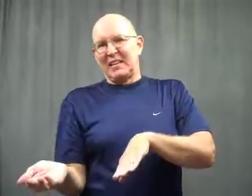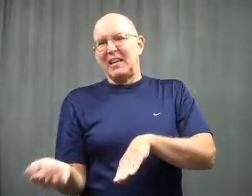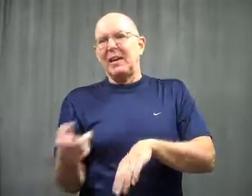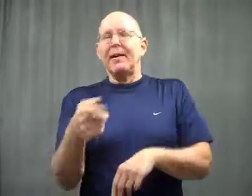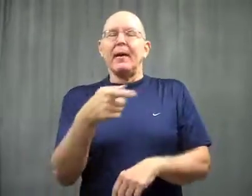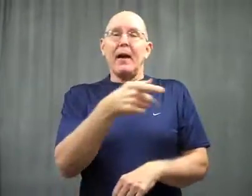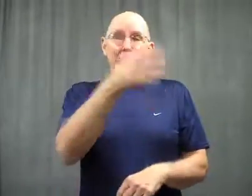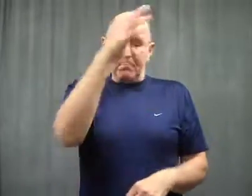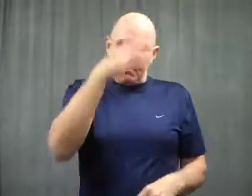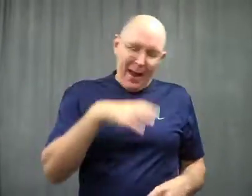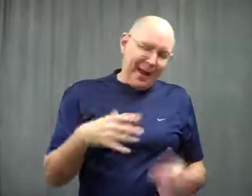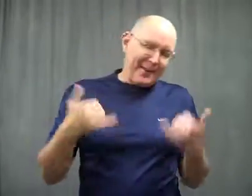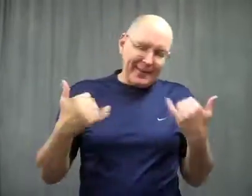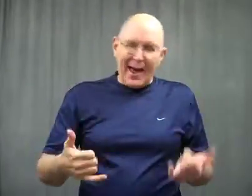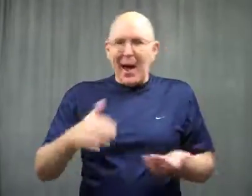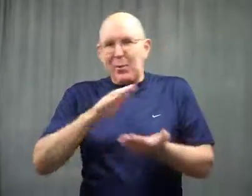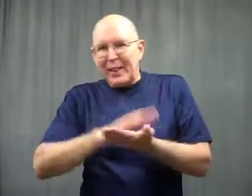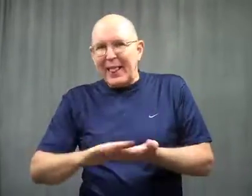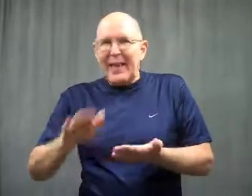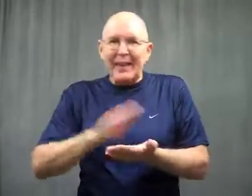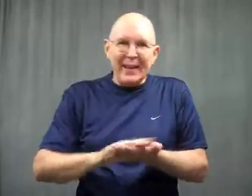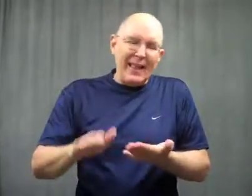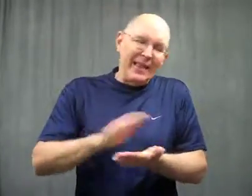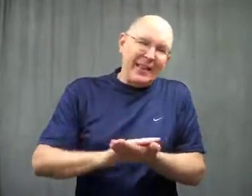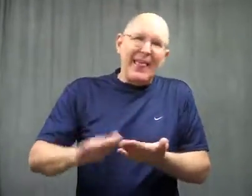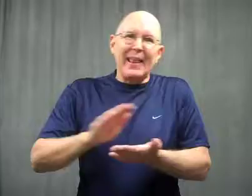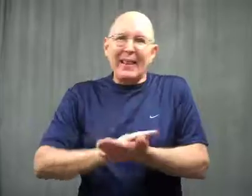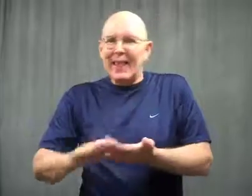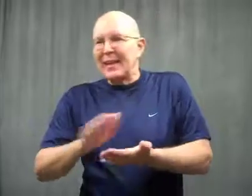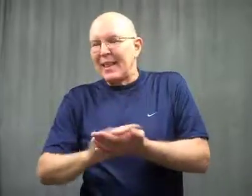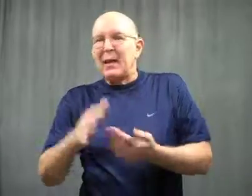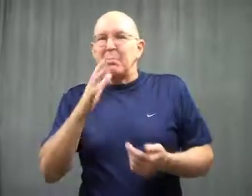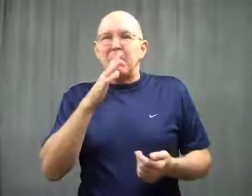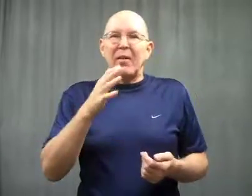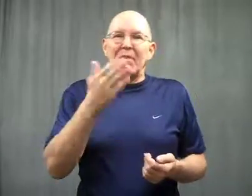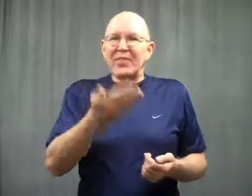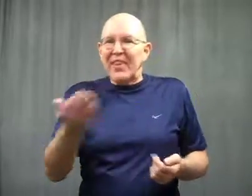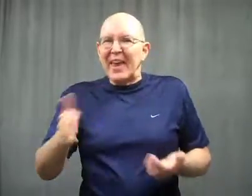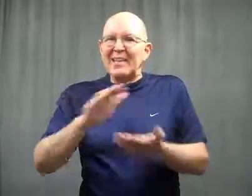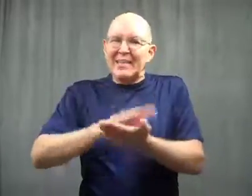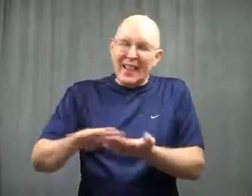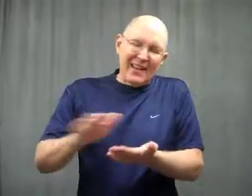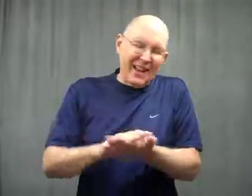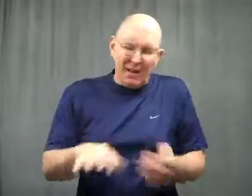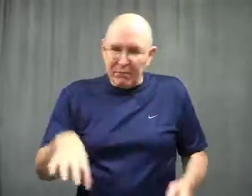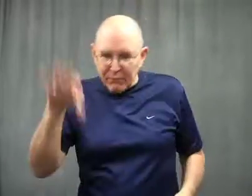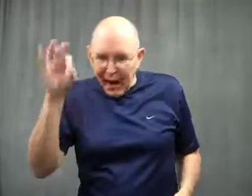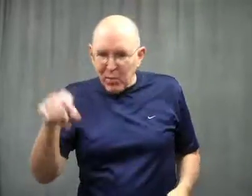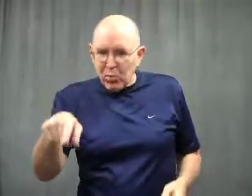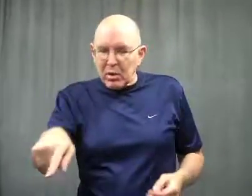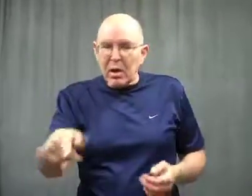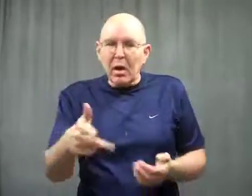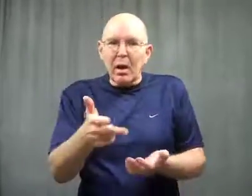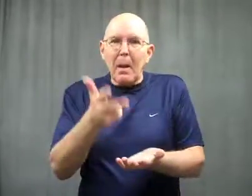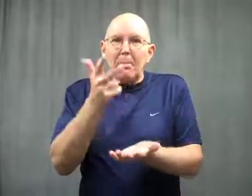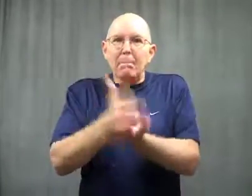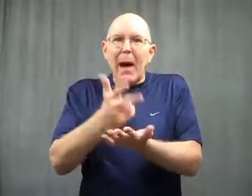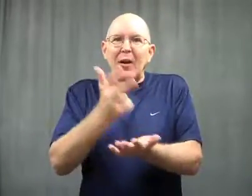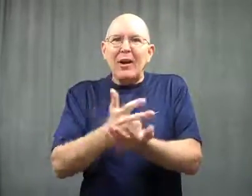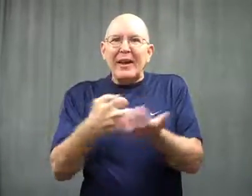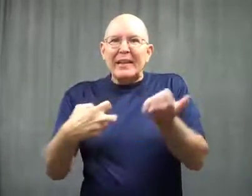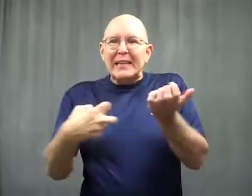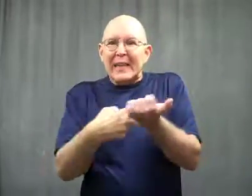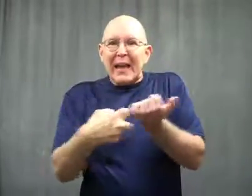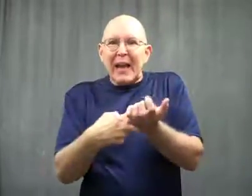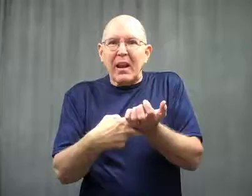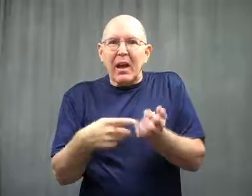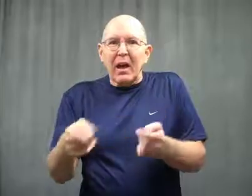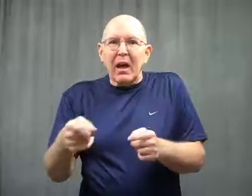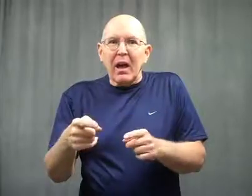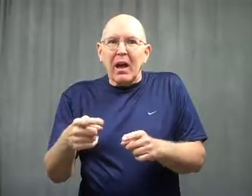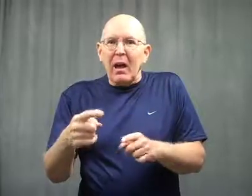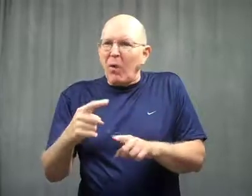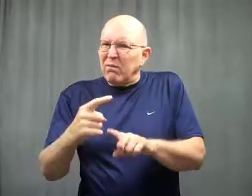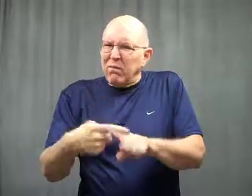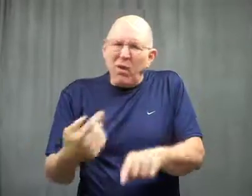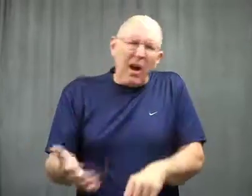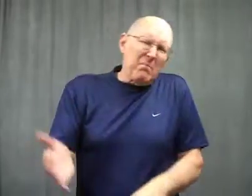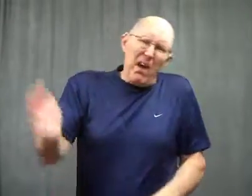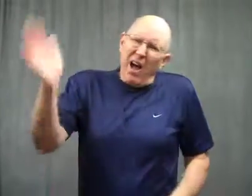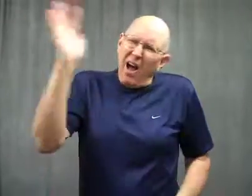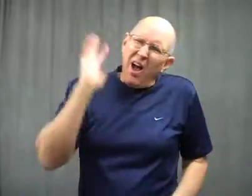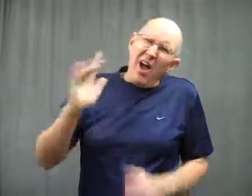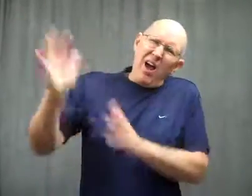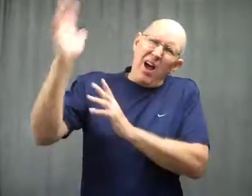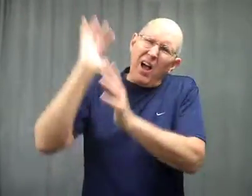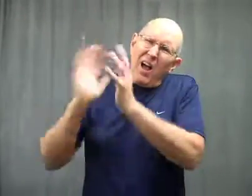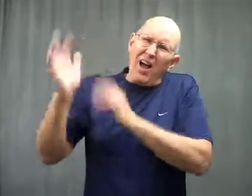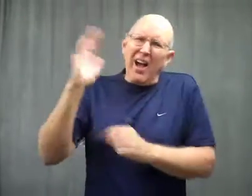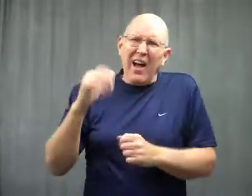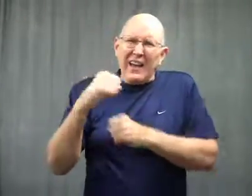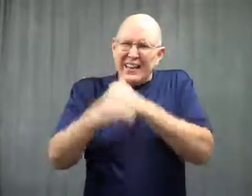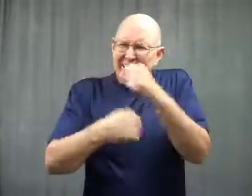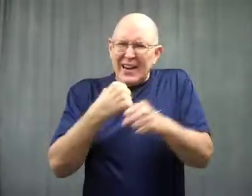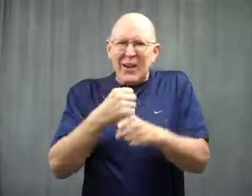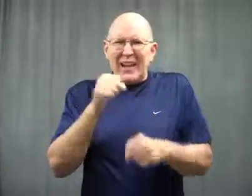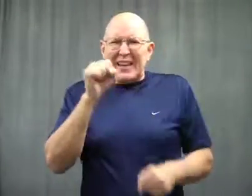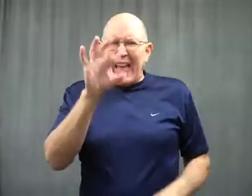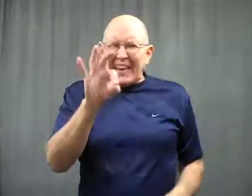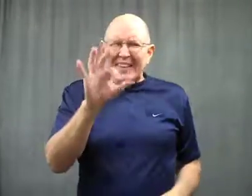He was cleaning out his mother's things.